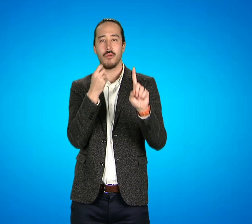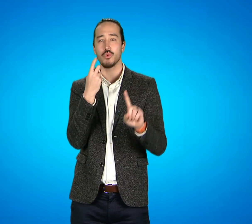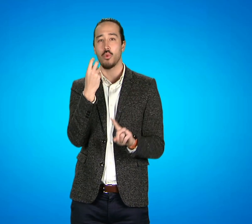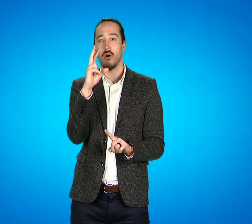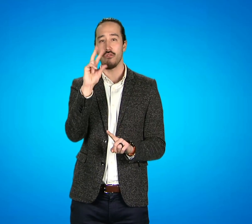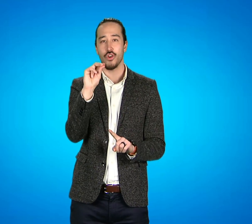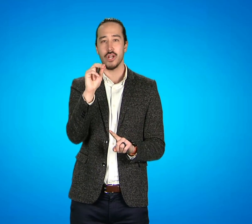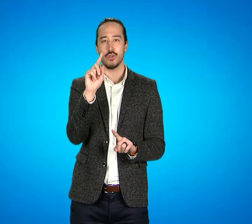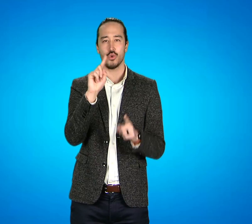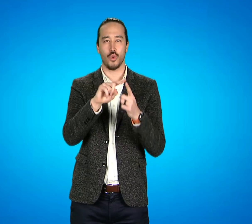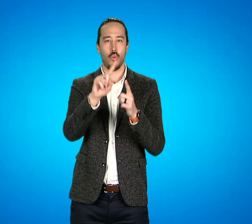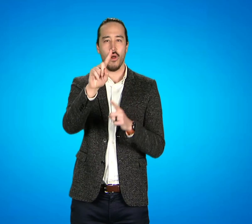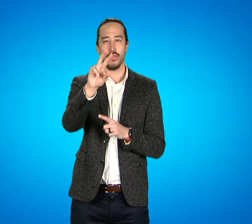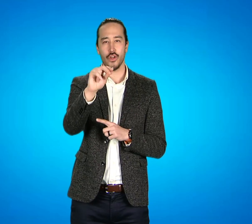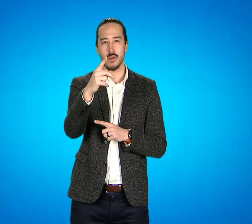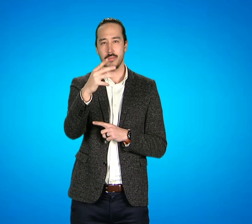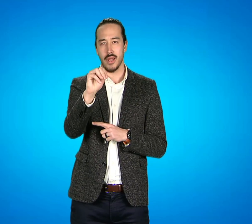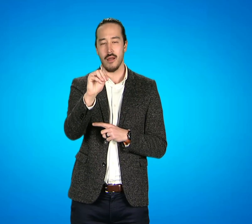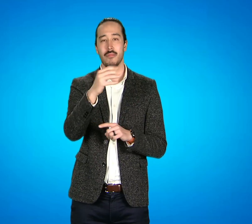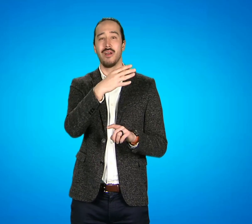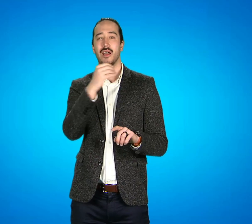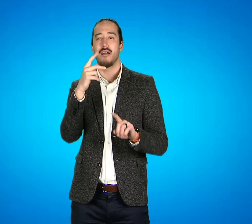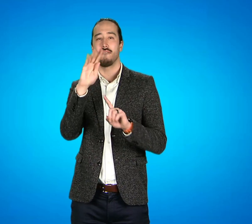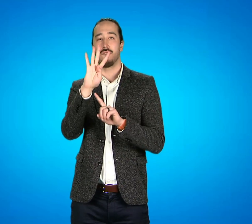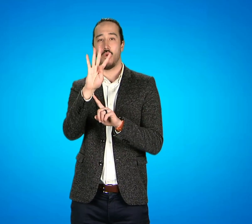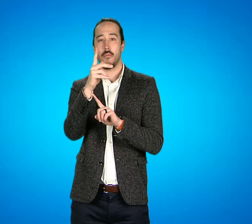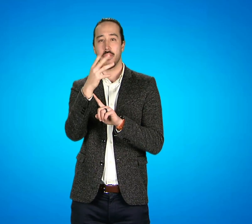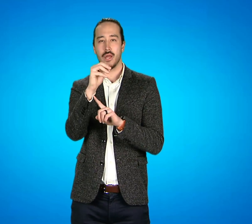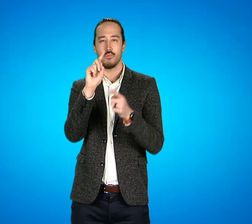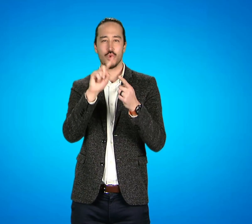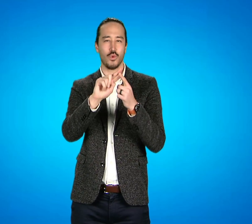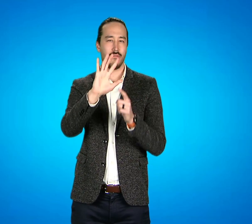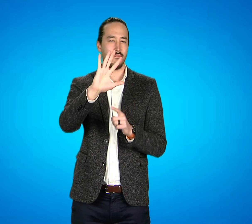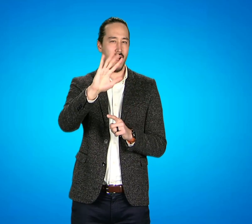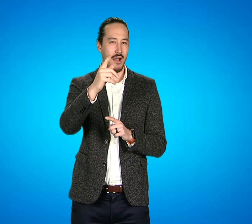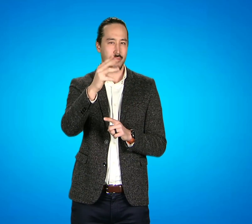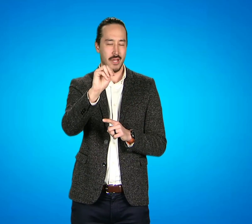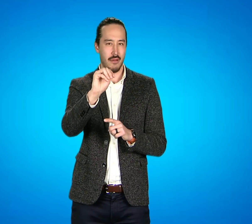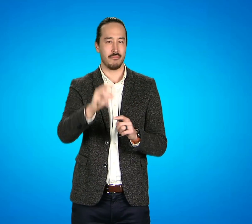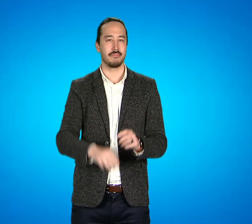from 12:30 PM to 1:30 PM and 4:00 PM to 5:00 PM.